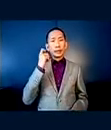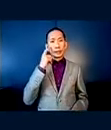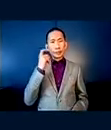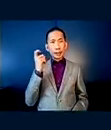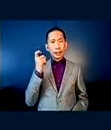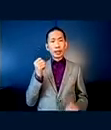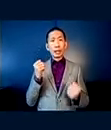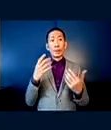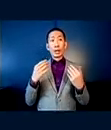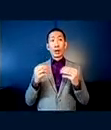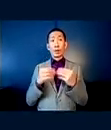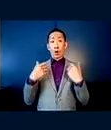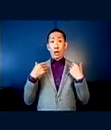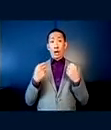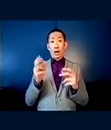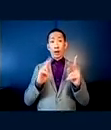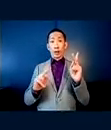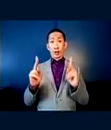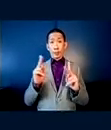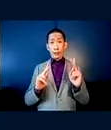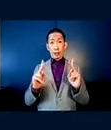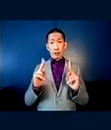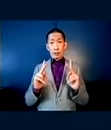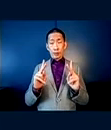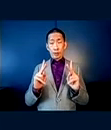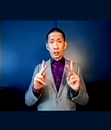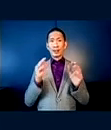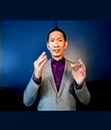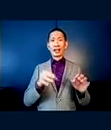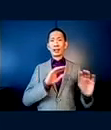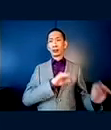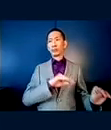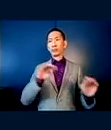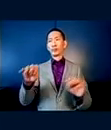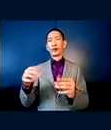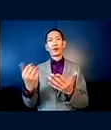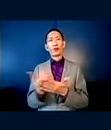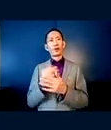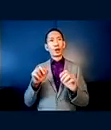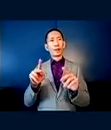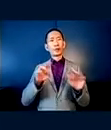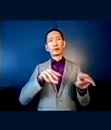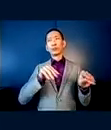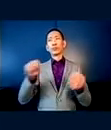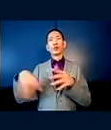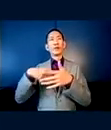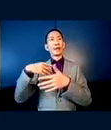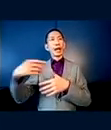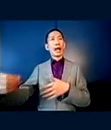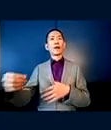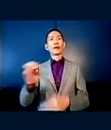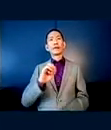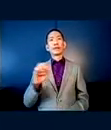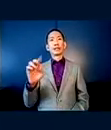SO, WE SUSPECT THAT A LOT OF THE HEALTHIER PEOPLE ARE LOOKING FOR NEW OPPORTUNITIES AND THEY ARE